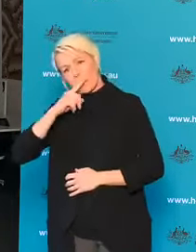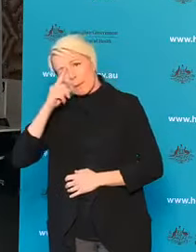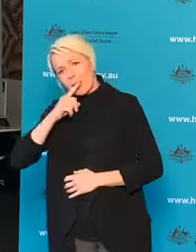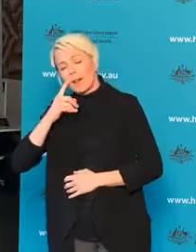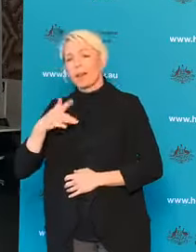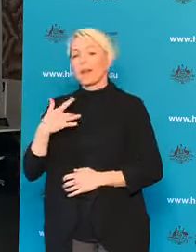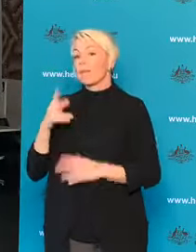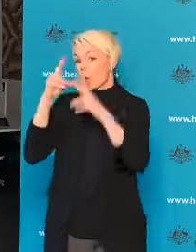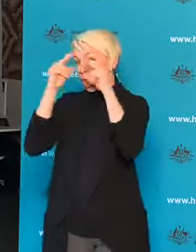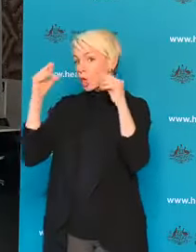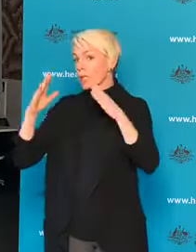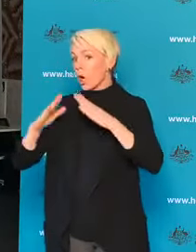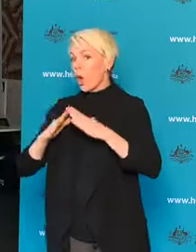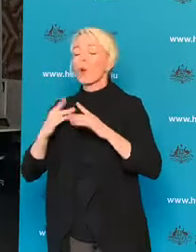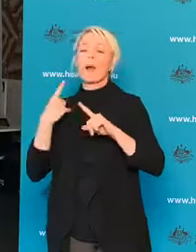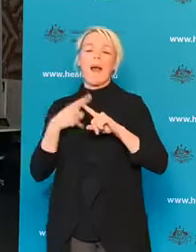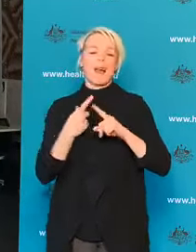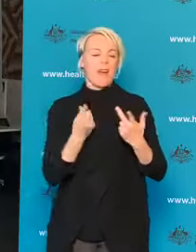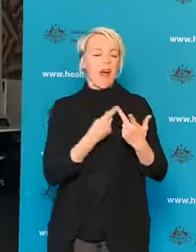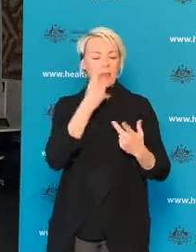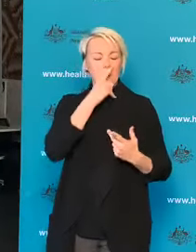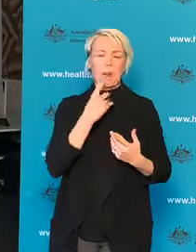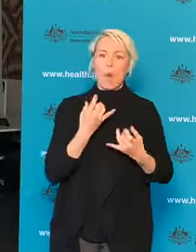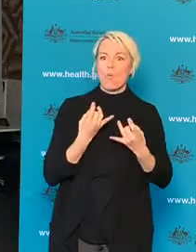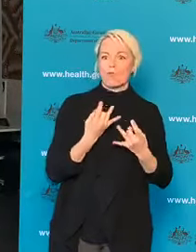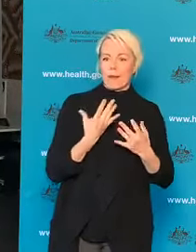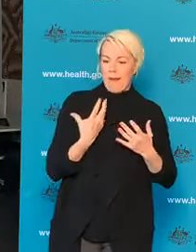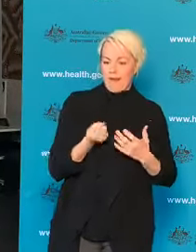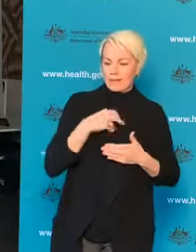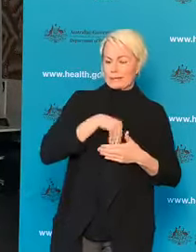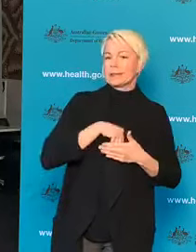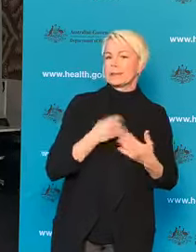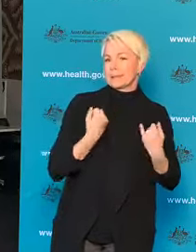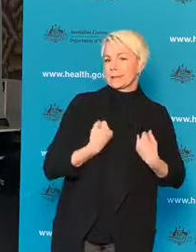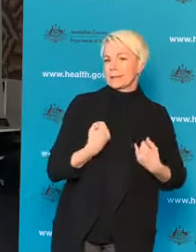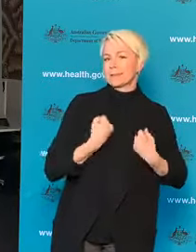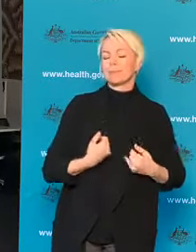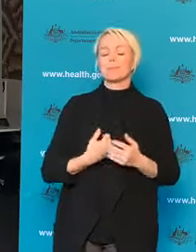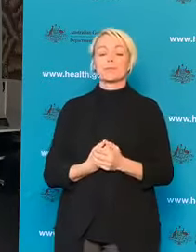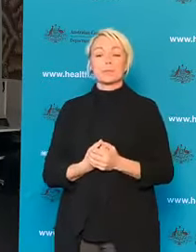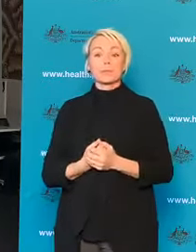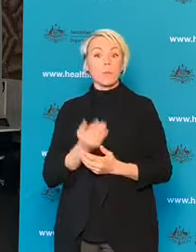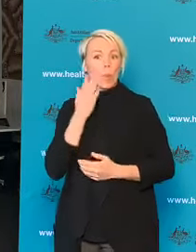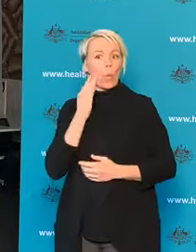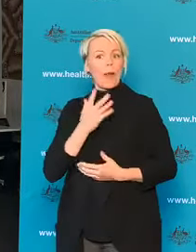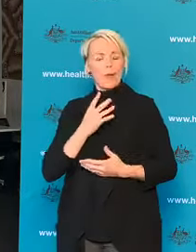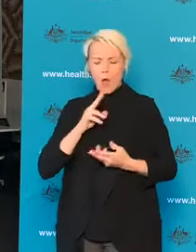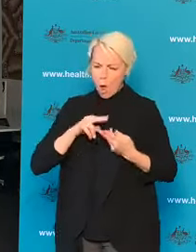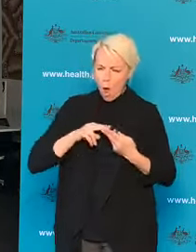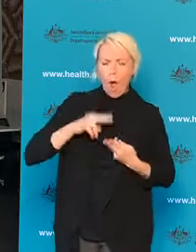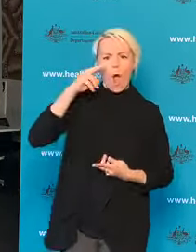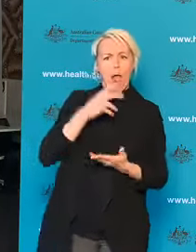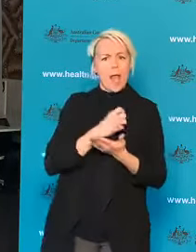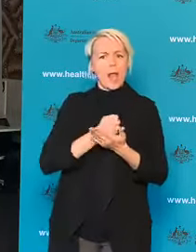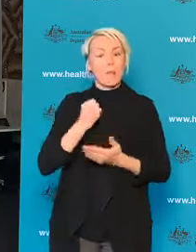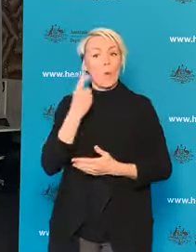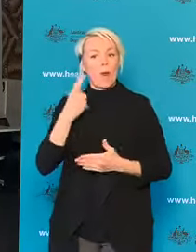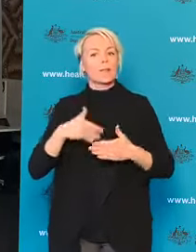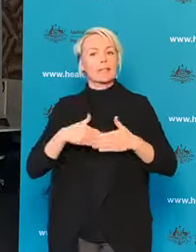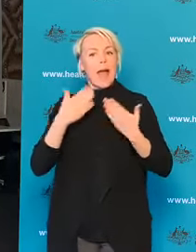Every time we have hundreds of cases being reported in a day we know we will see more people being hospitalised and the risk